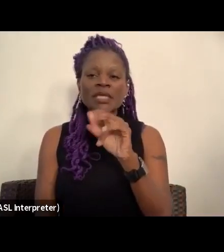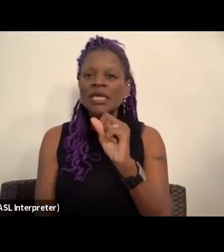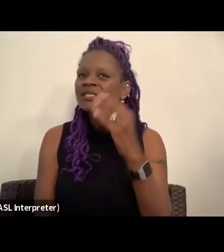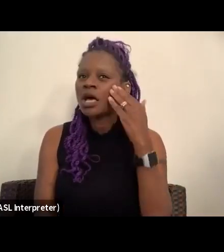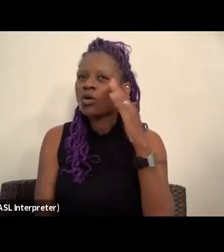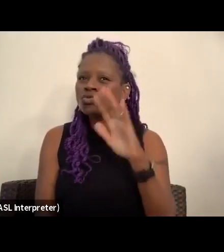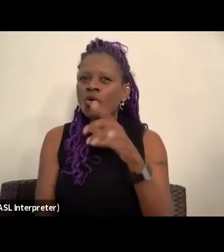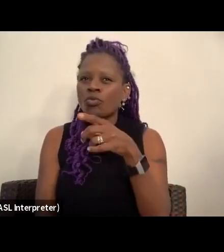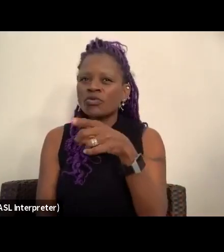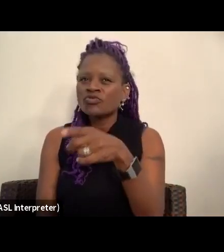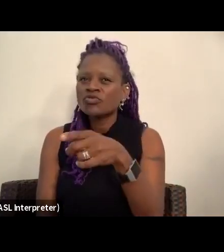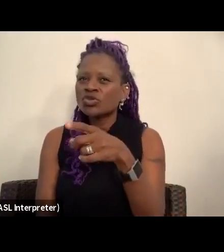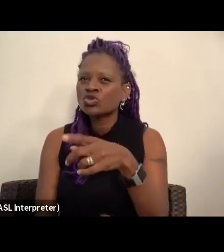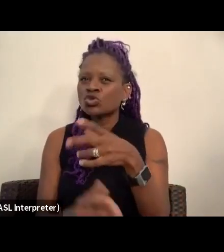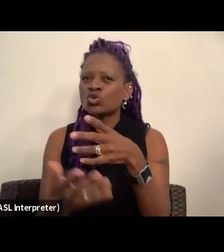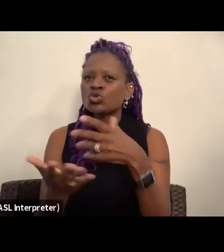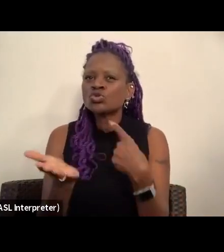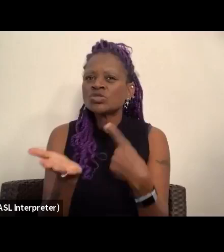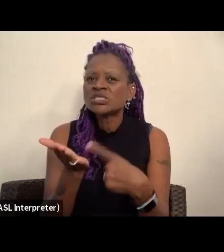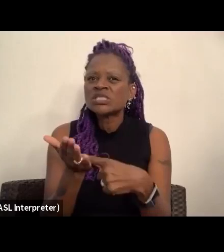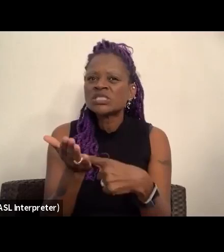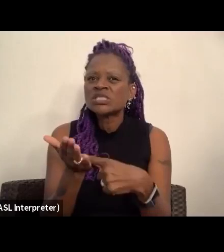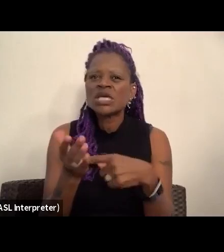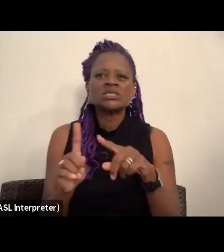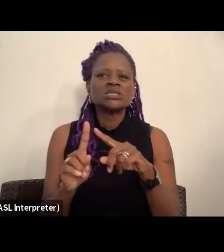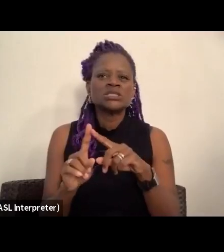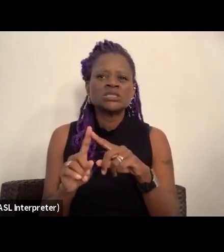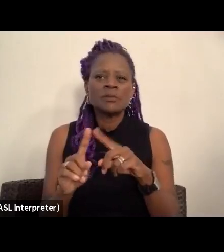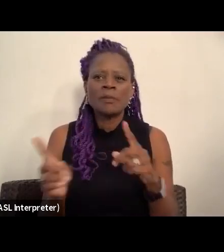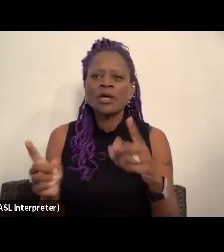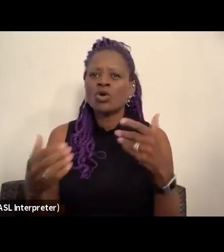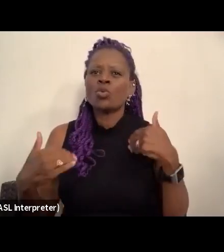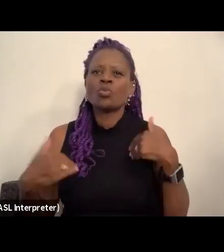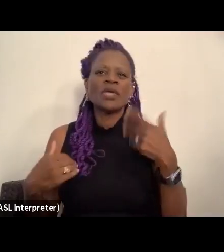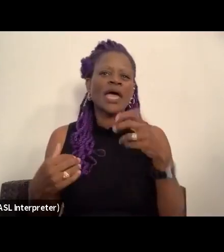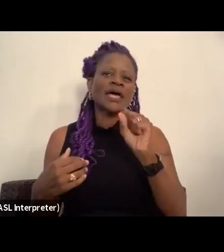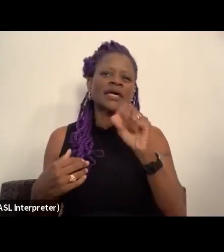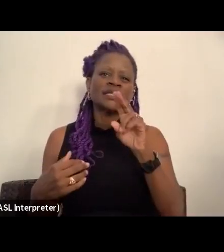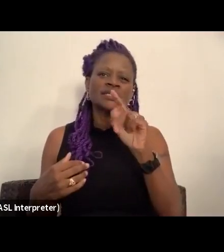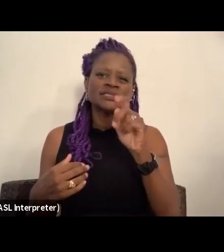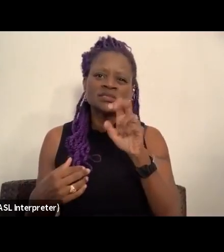with the RAICES Collective and Sutter and a lot of other partners that has been